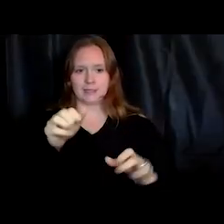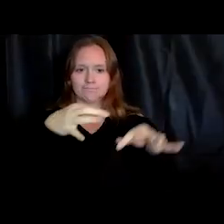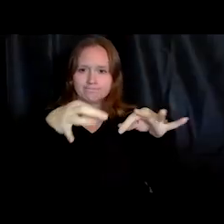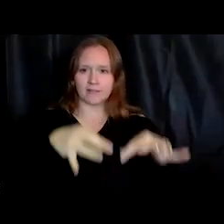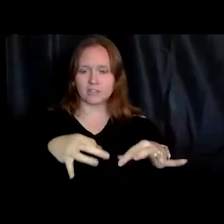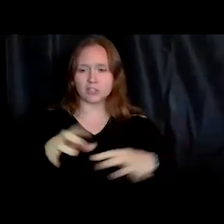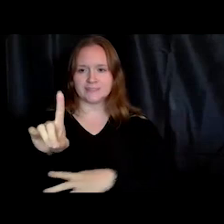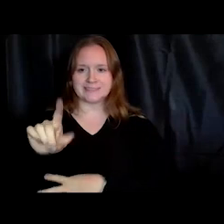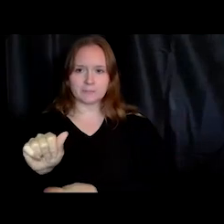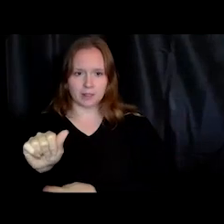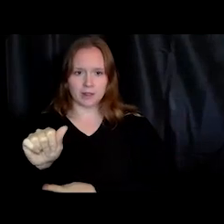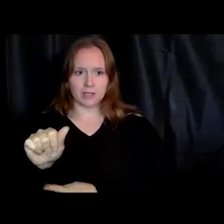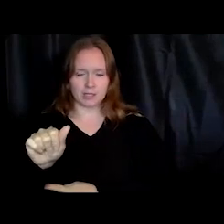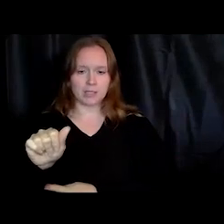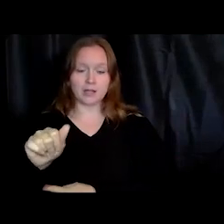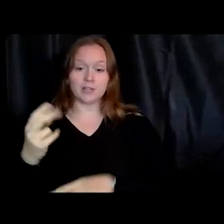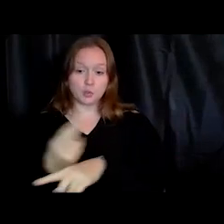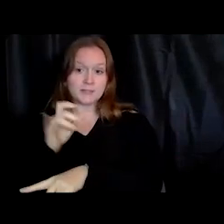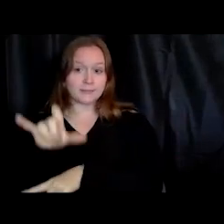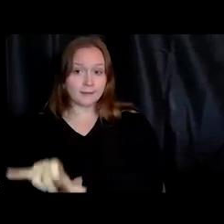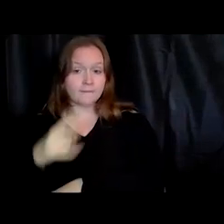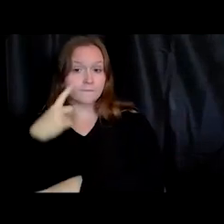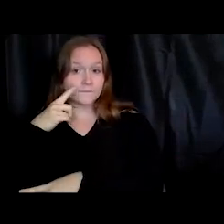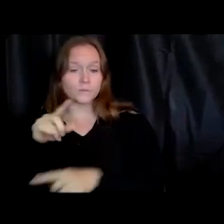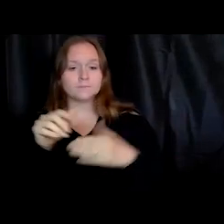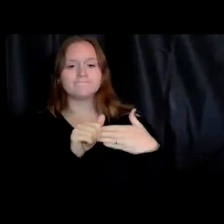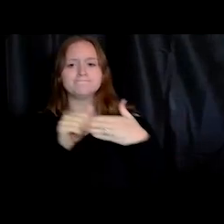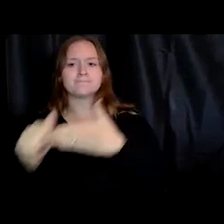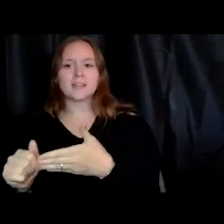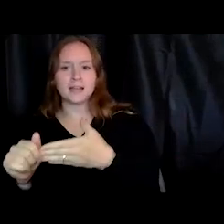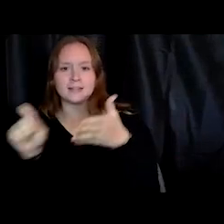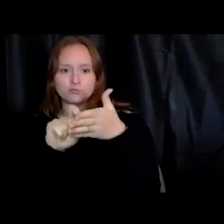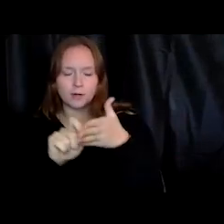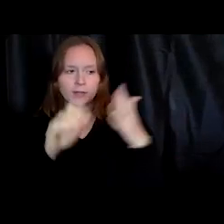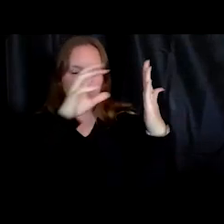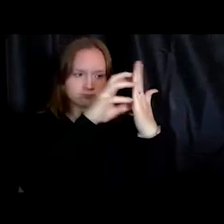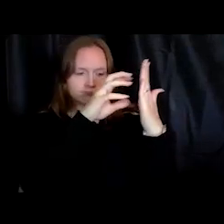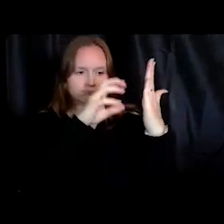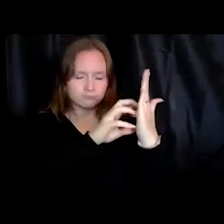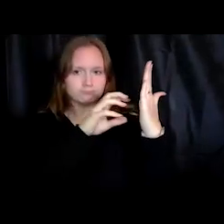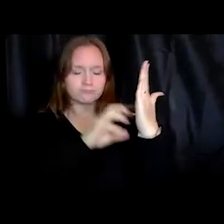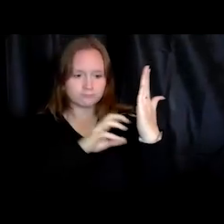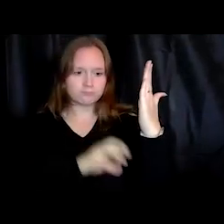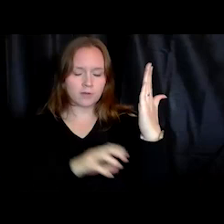and use that as our guide as we write every section of the medical summary report.